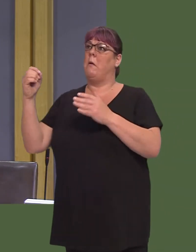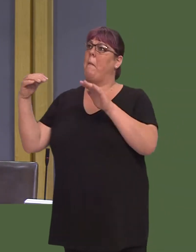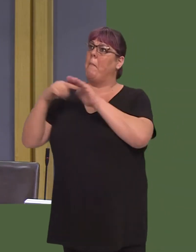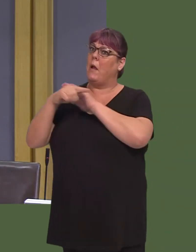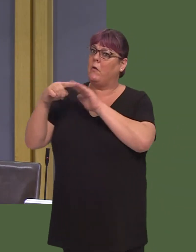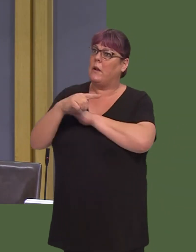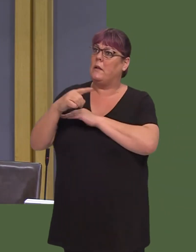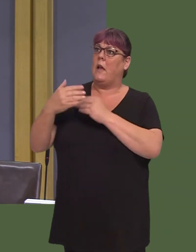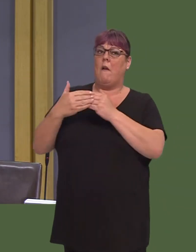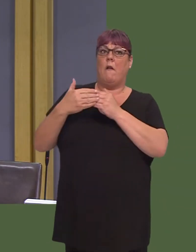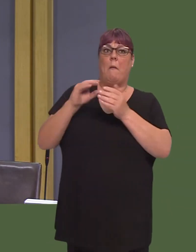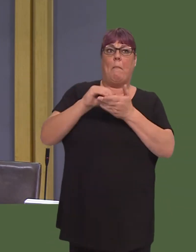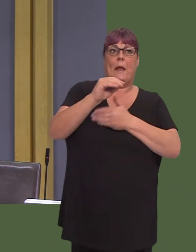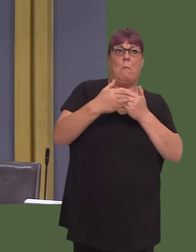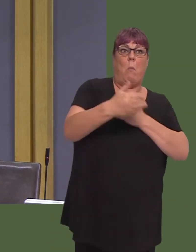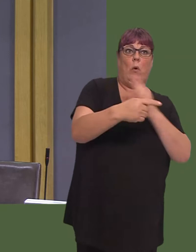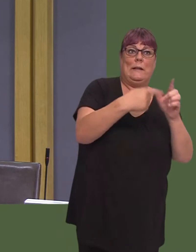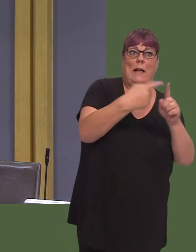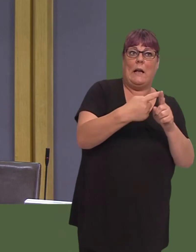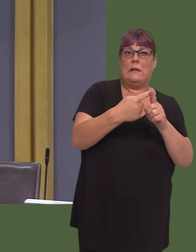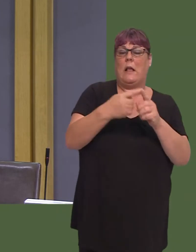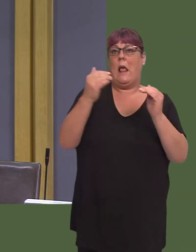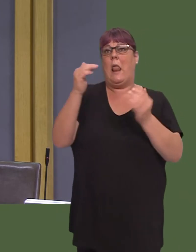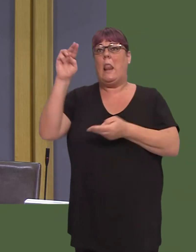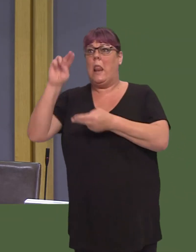be fair on people in rural areas, particularly when it's difficult to buy in some rural areas